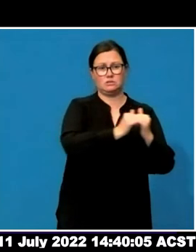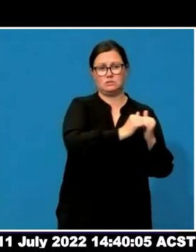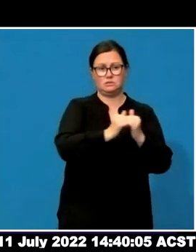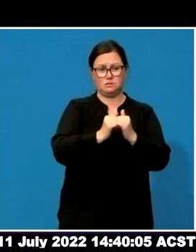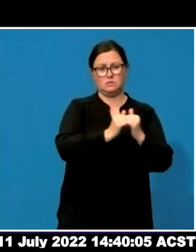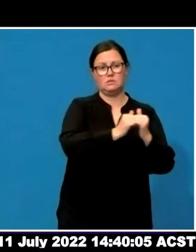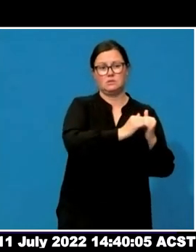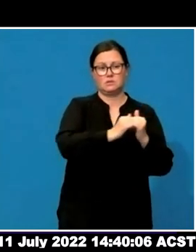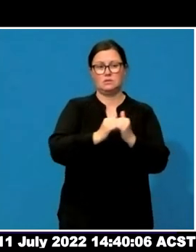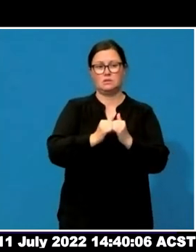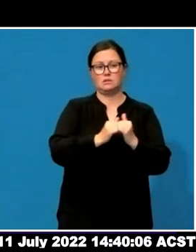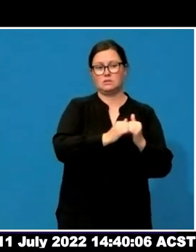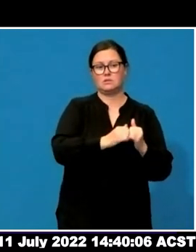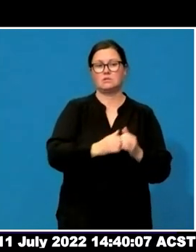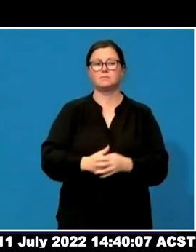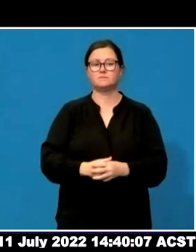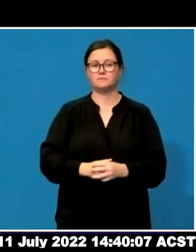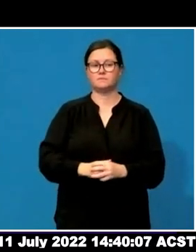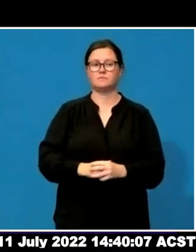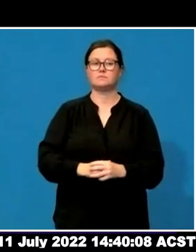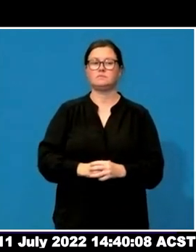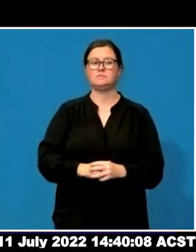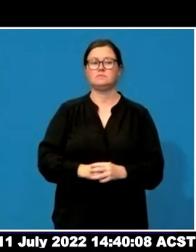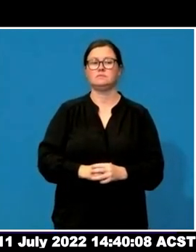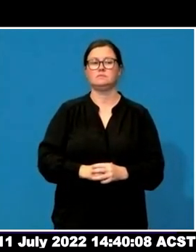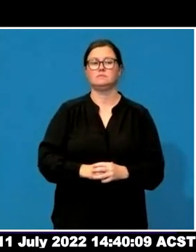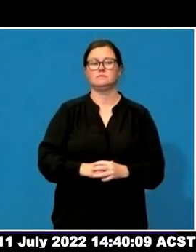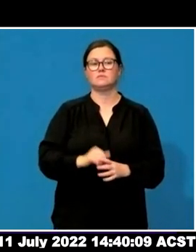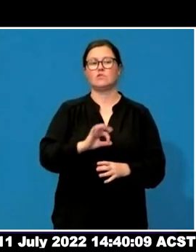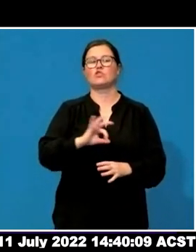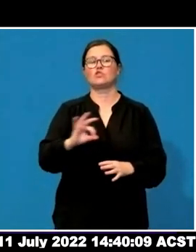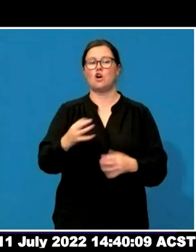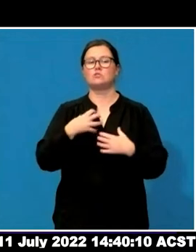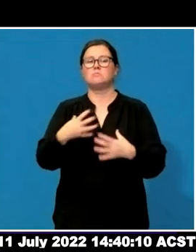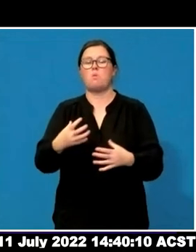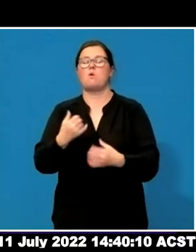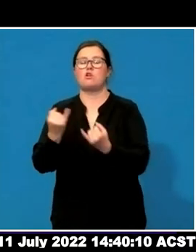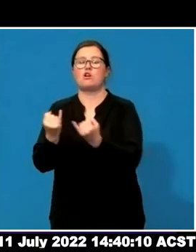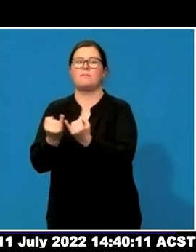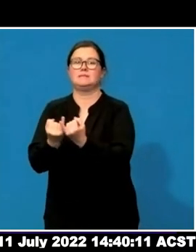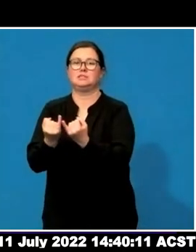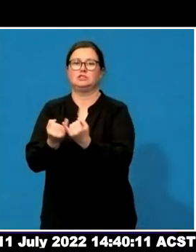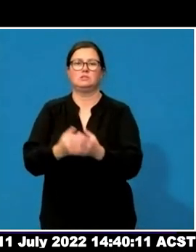I mean that within - there needs to be greater communications and case management